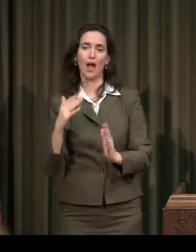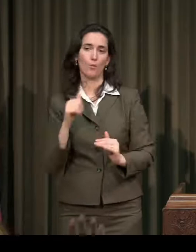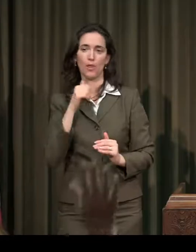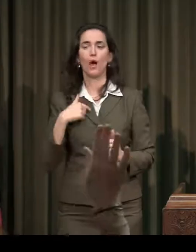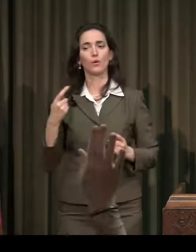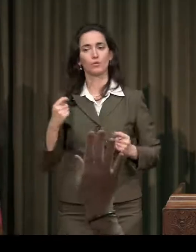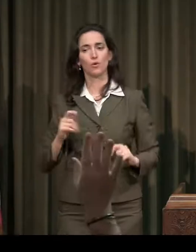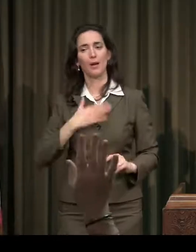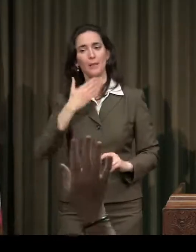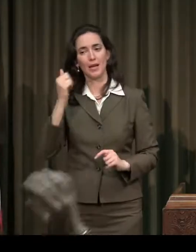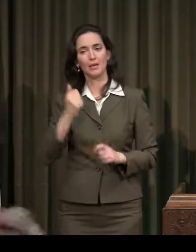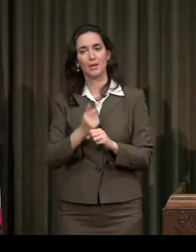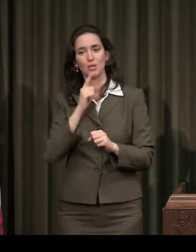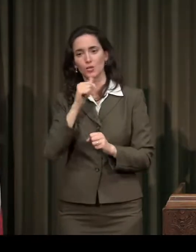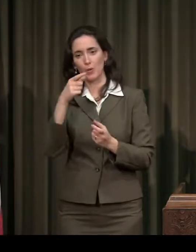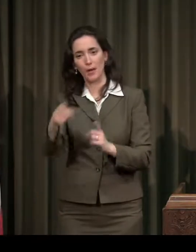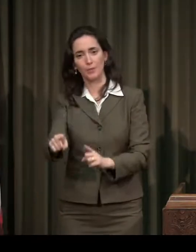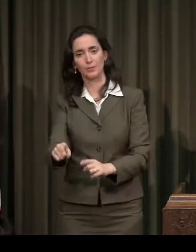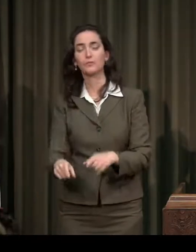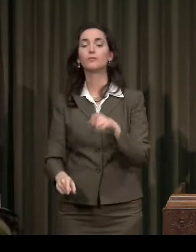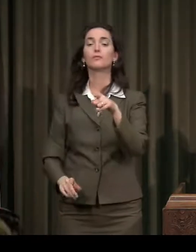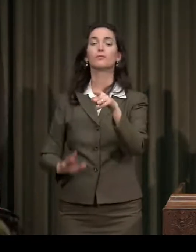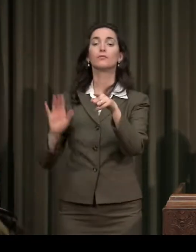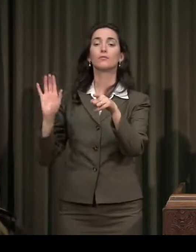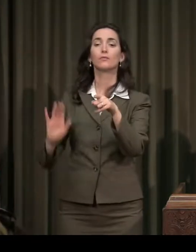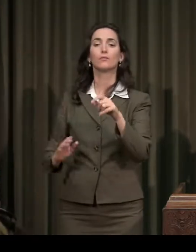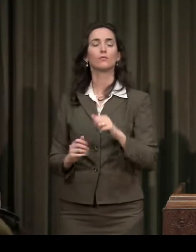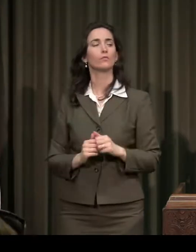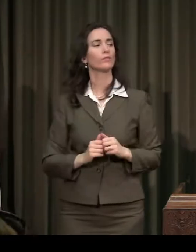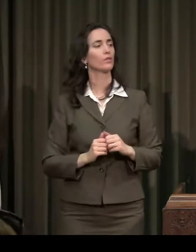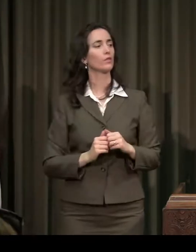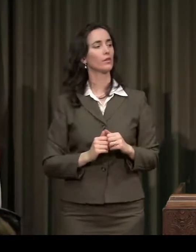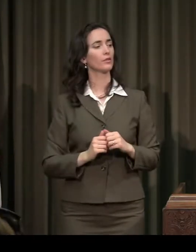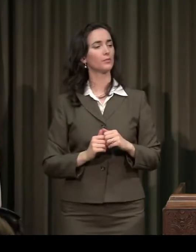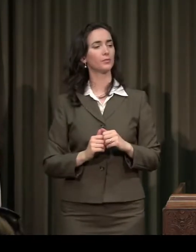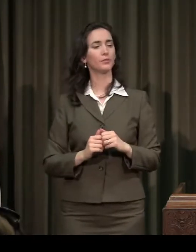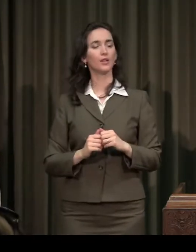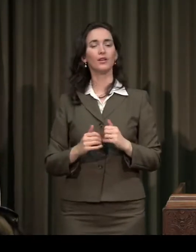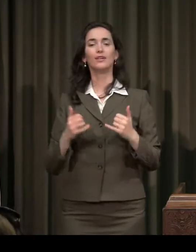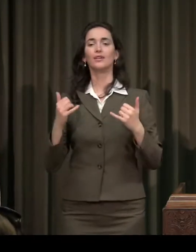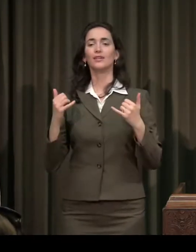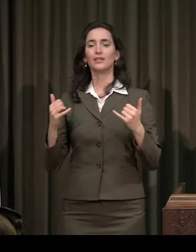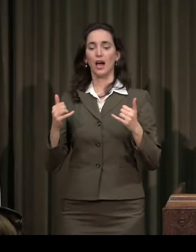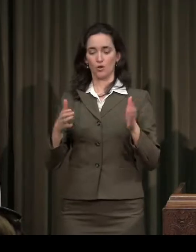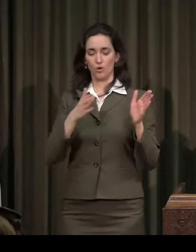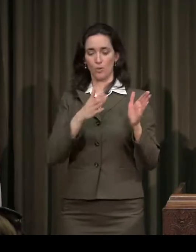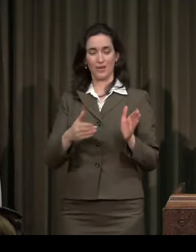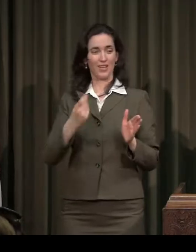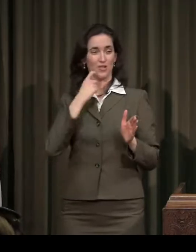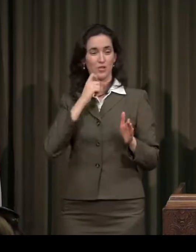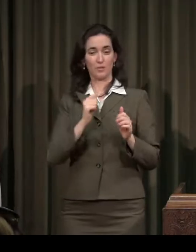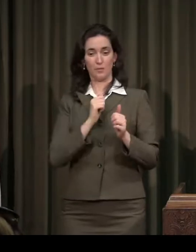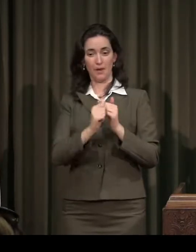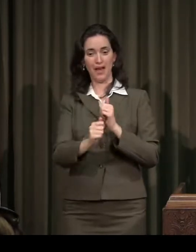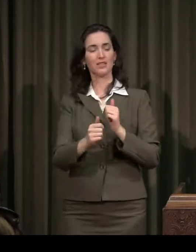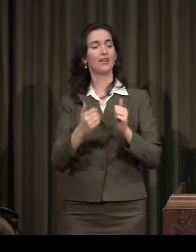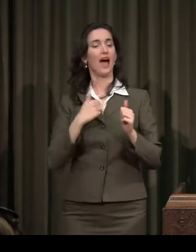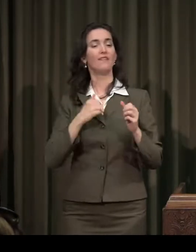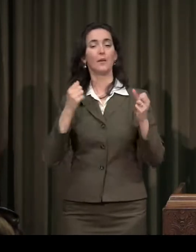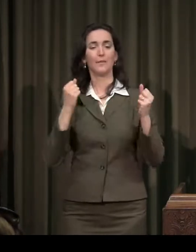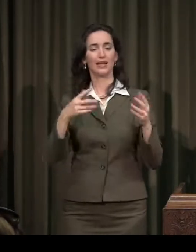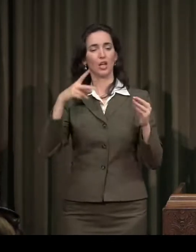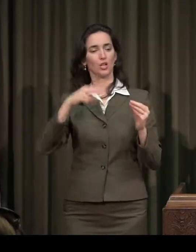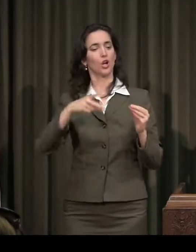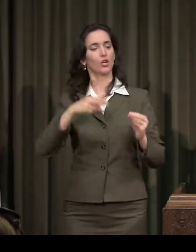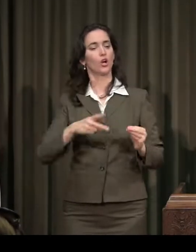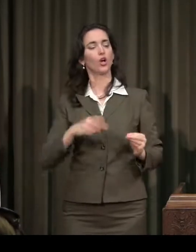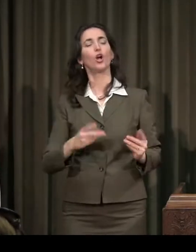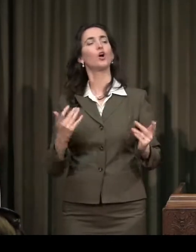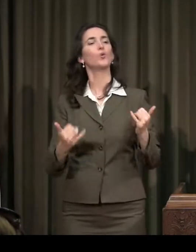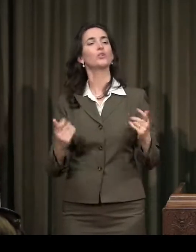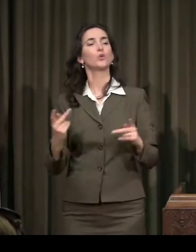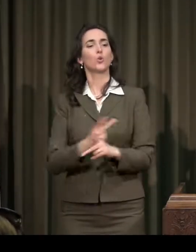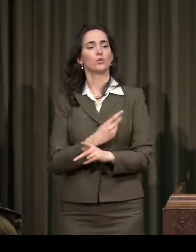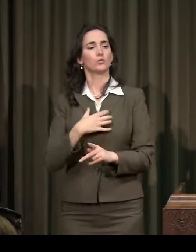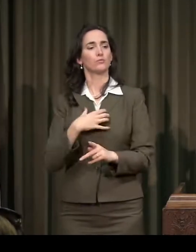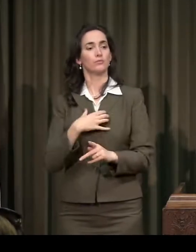yes ma'am well you know that there are